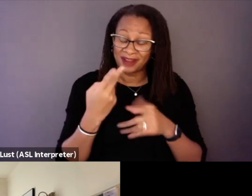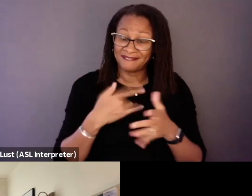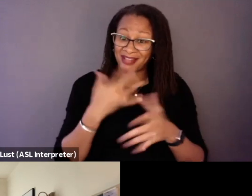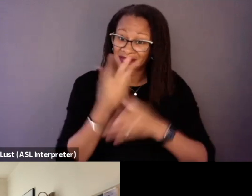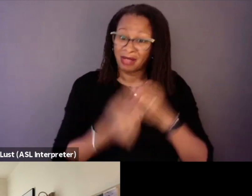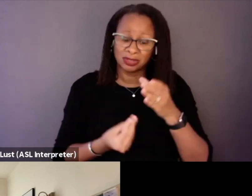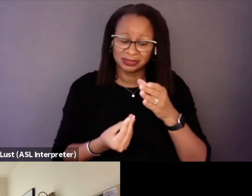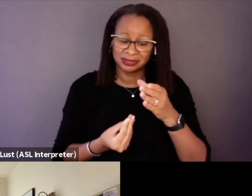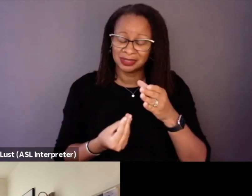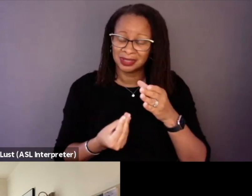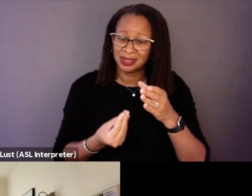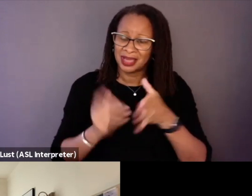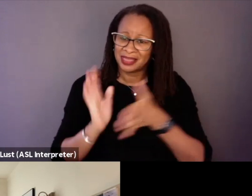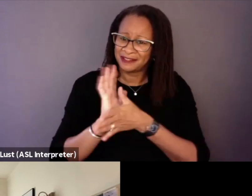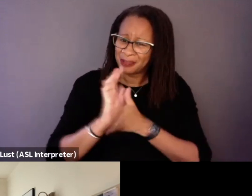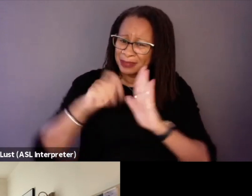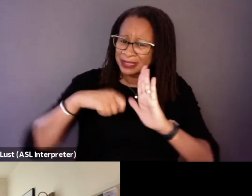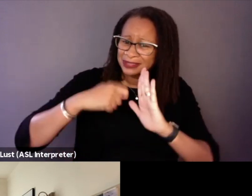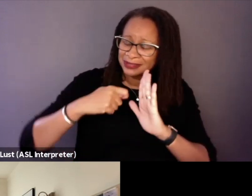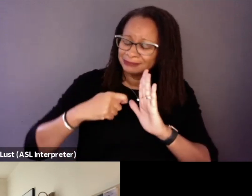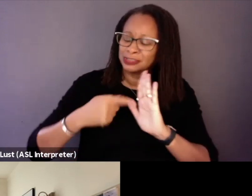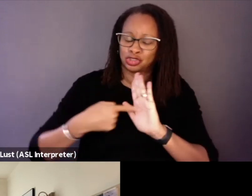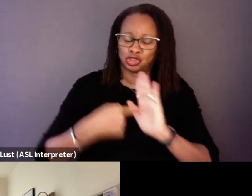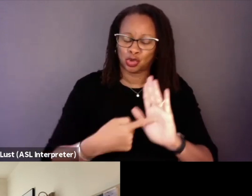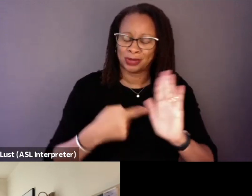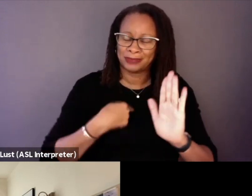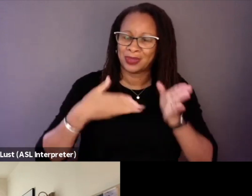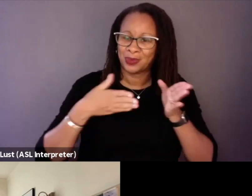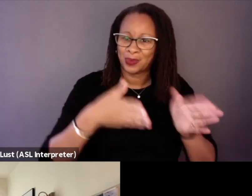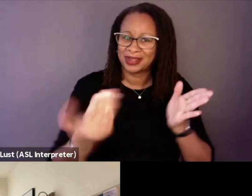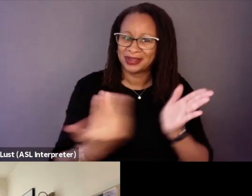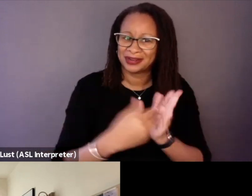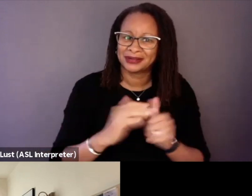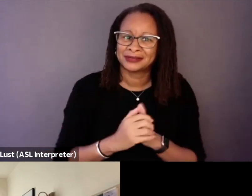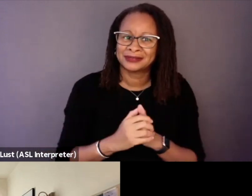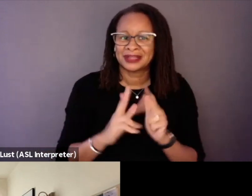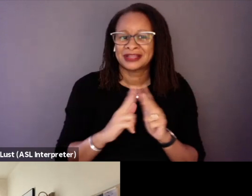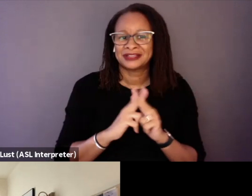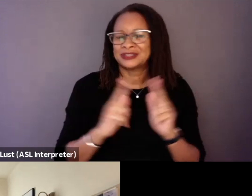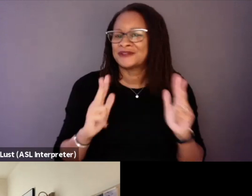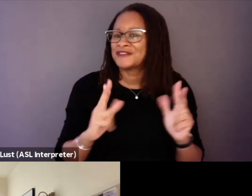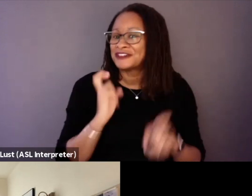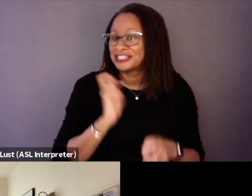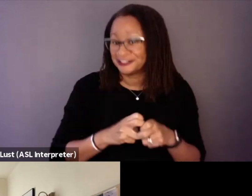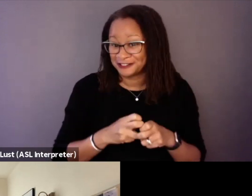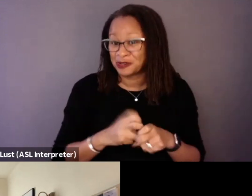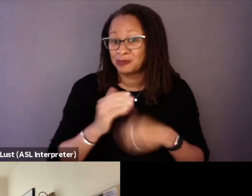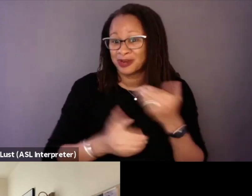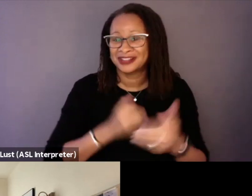And that was showing me the way. And it was just very, very difficult, but yeah,